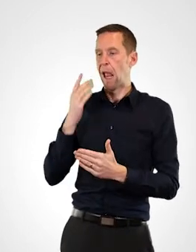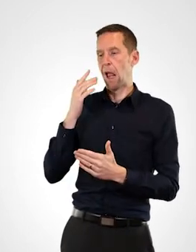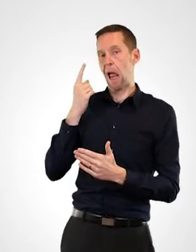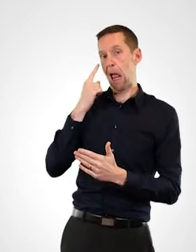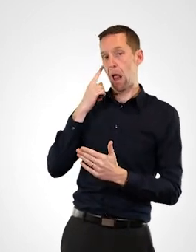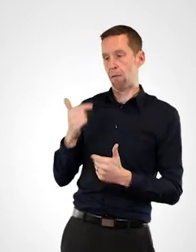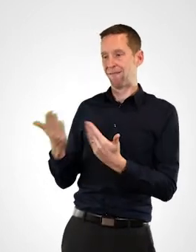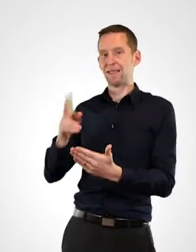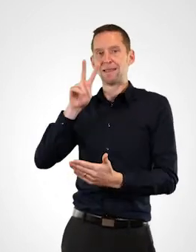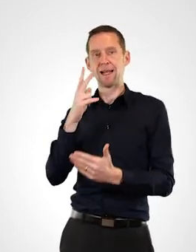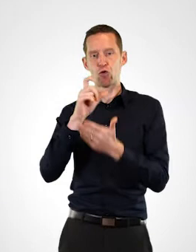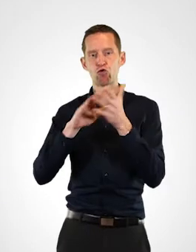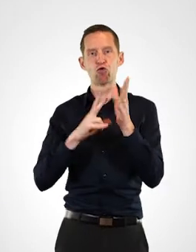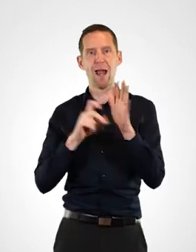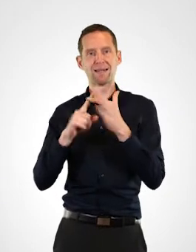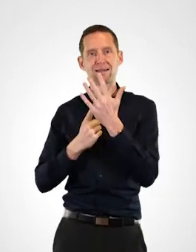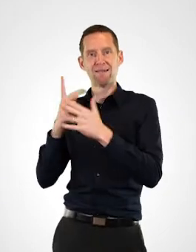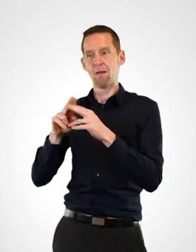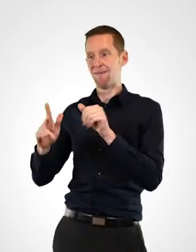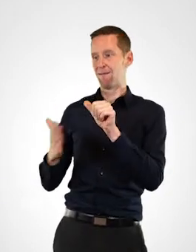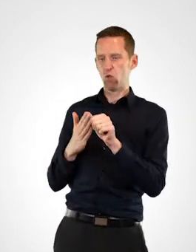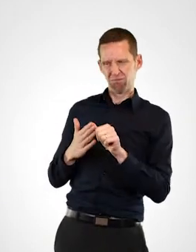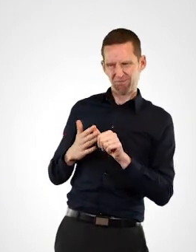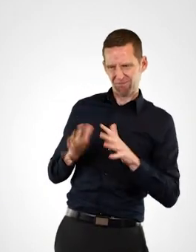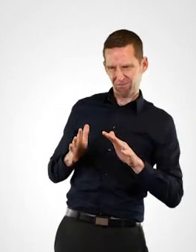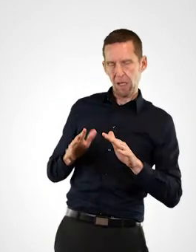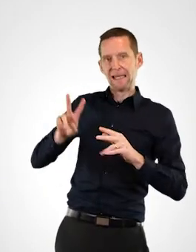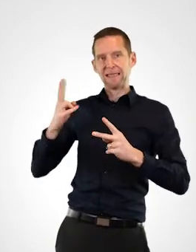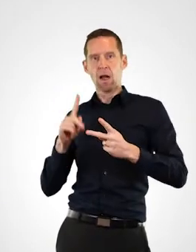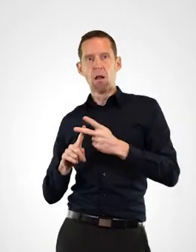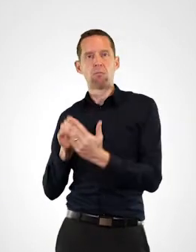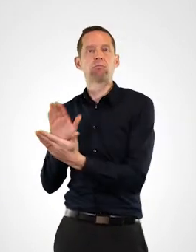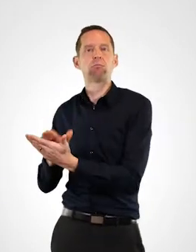if they're willing to imitate it again and their first response wasn't acceptable.